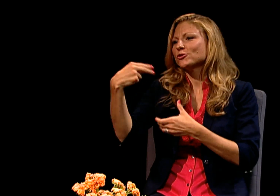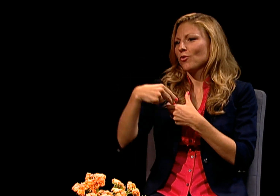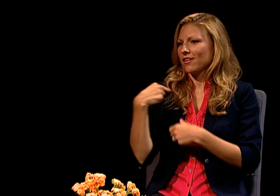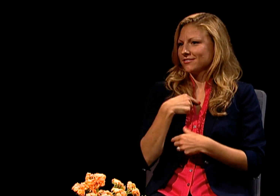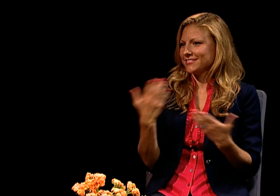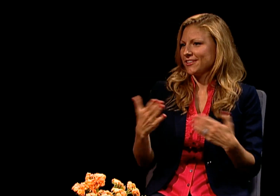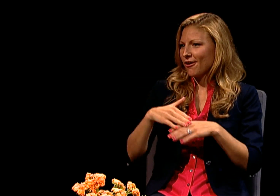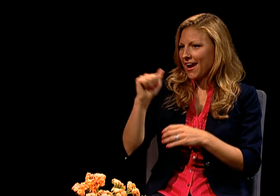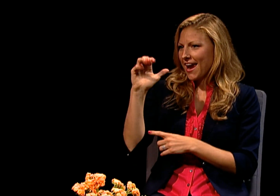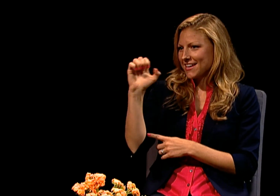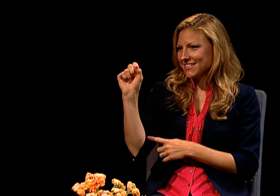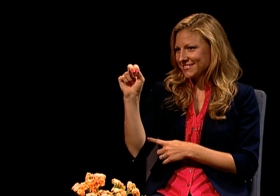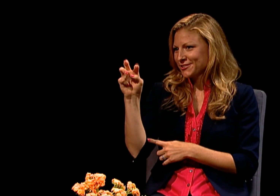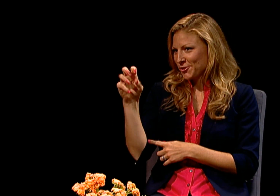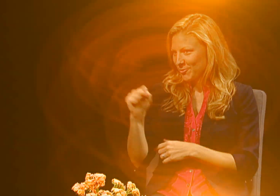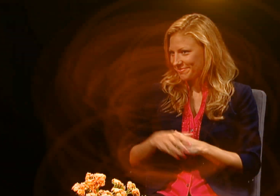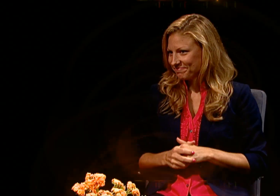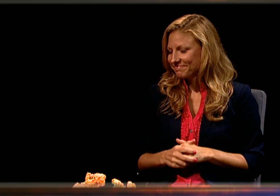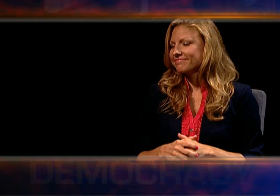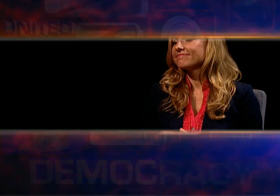THANK YOU AGAIN FOR JOINING US HERE ON ACCESS NEWS.